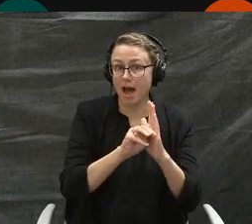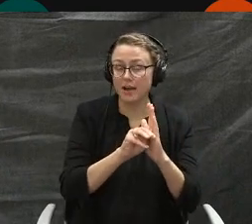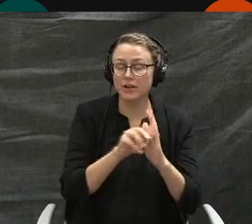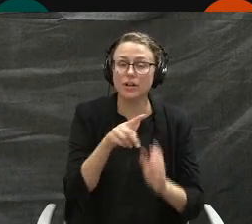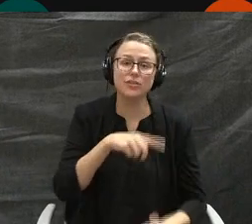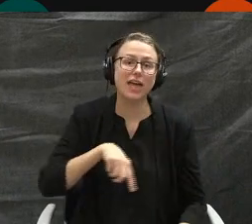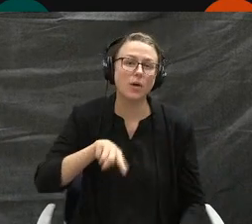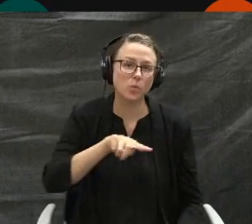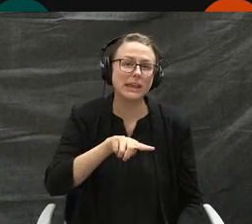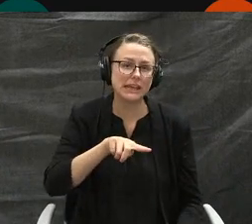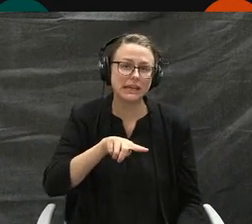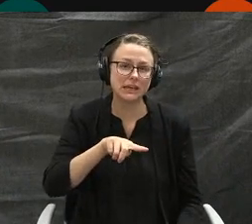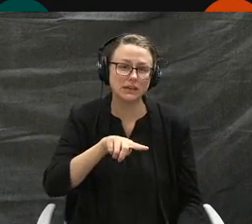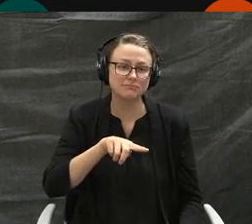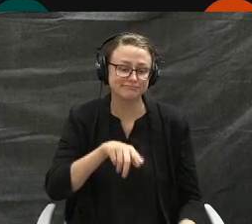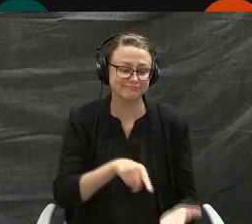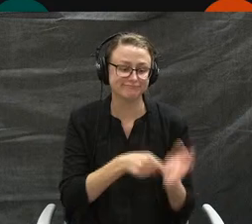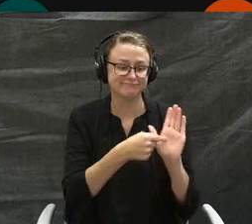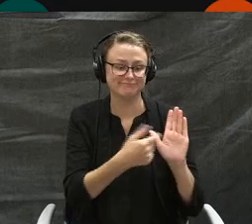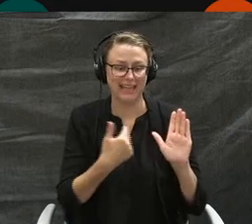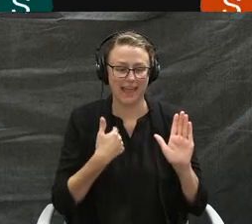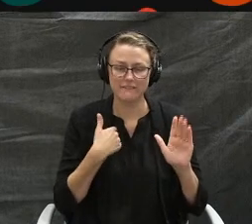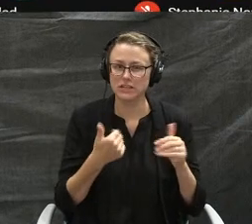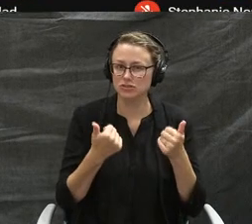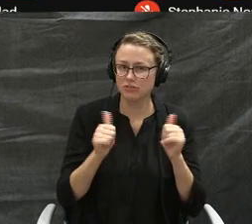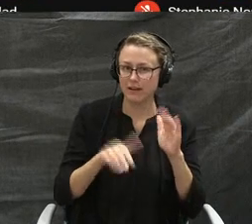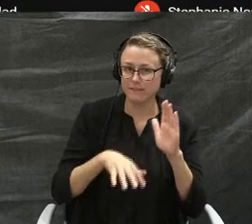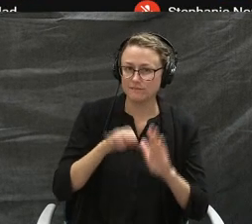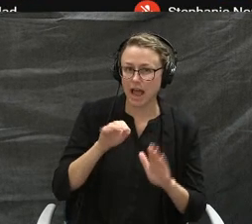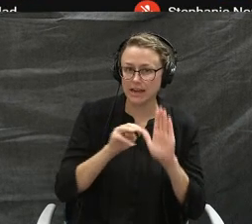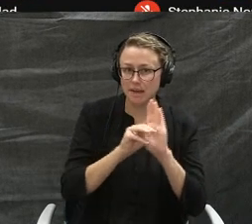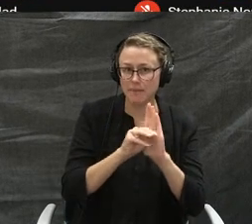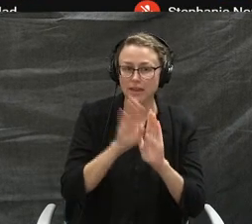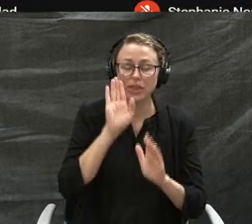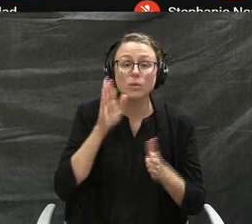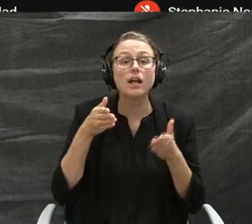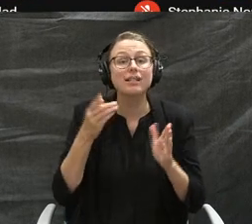faced with was finding a model that would allow for all